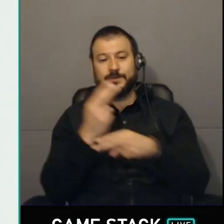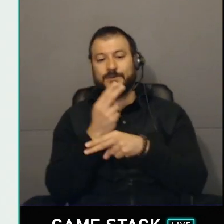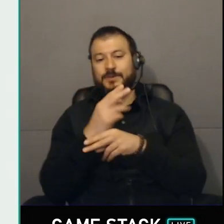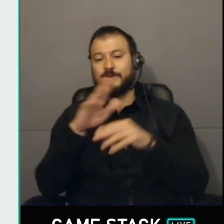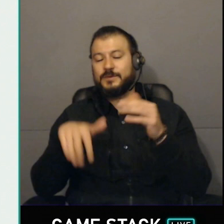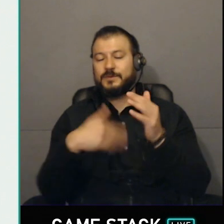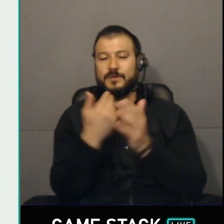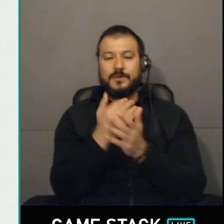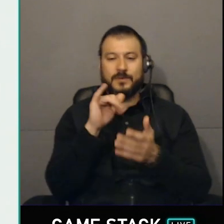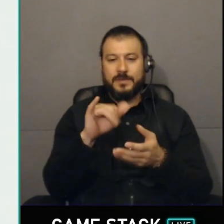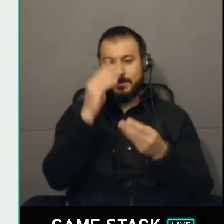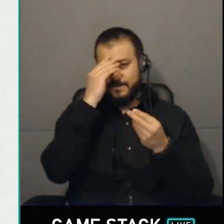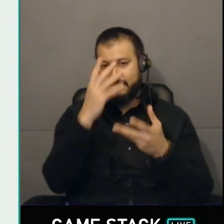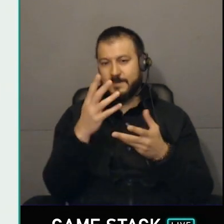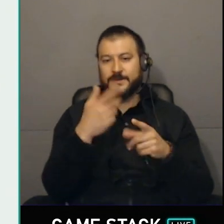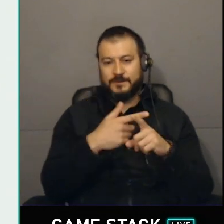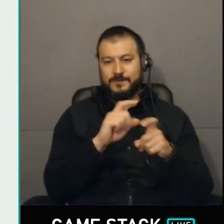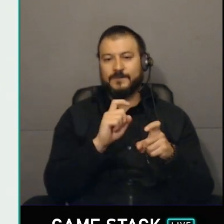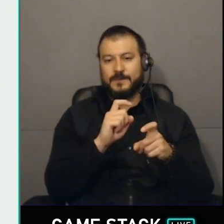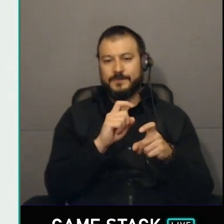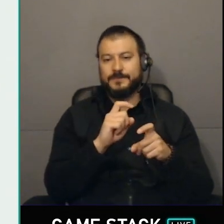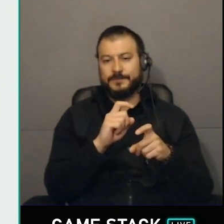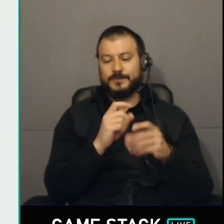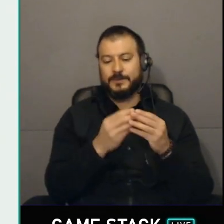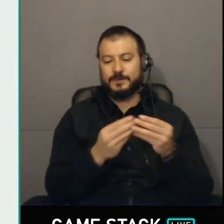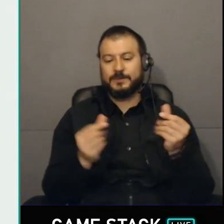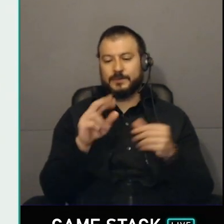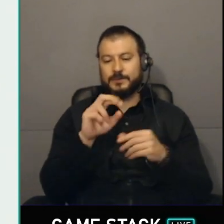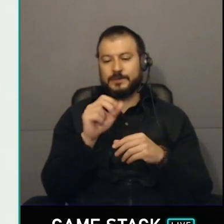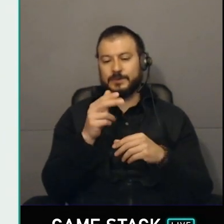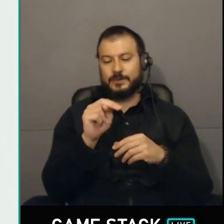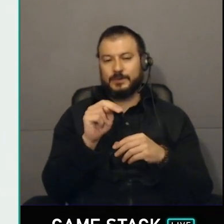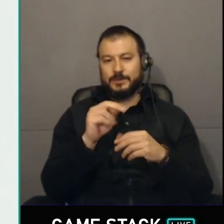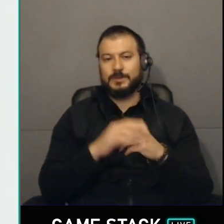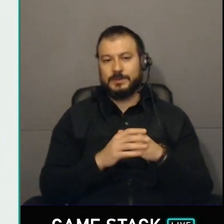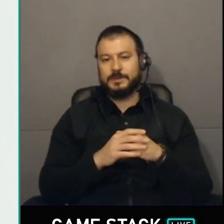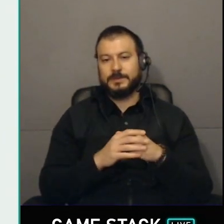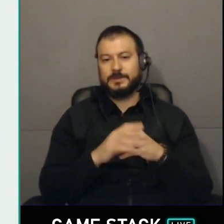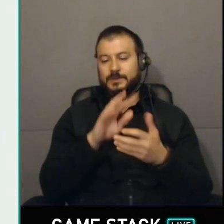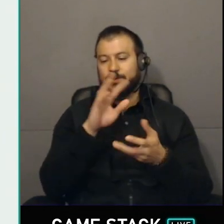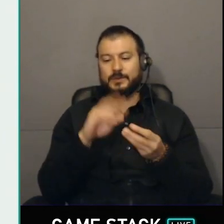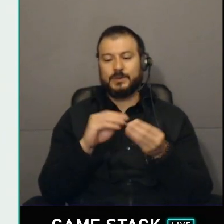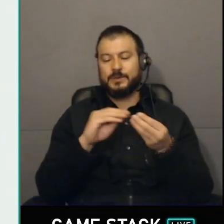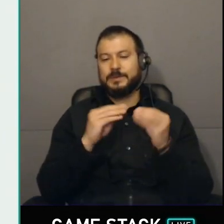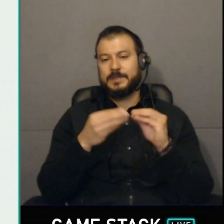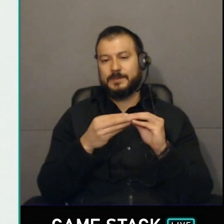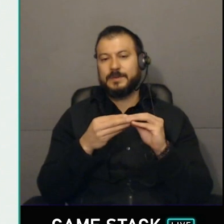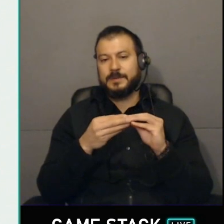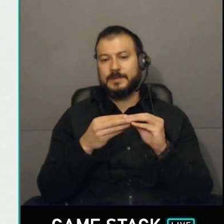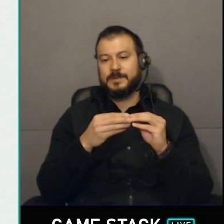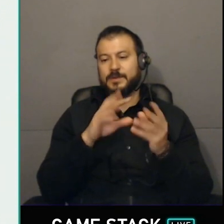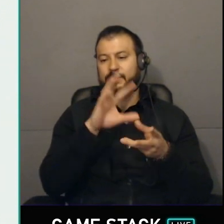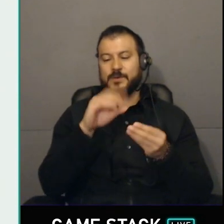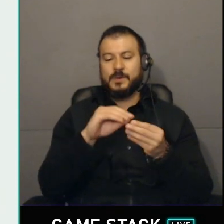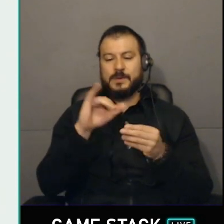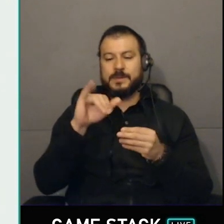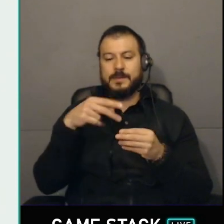that information from the resolution of the contact points. The total impulses that we've applied